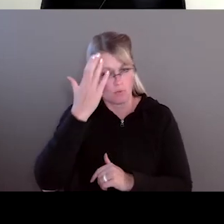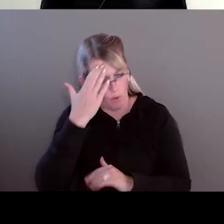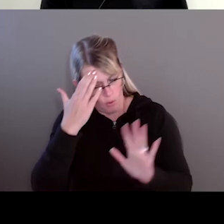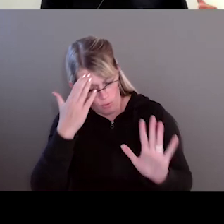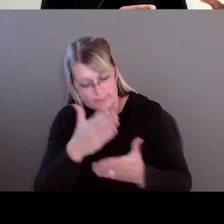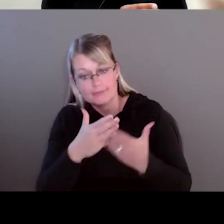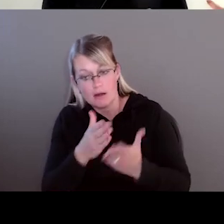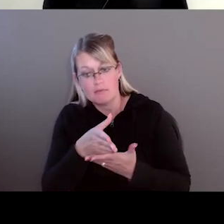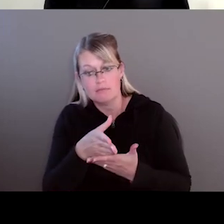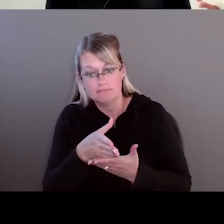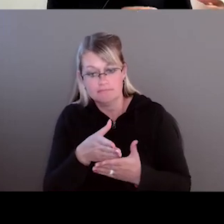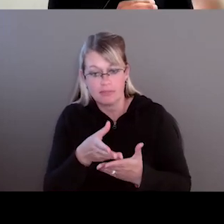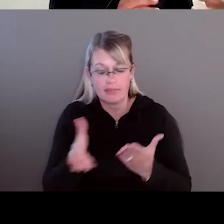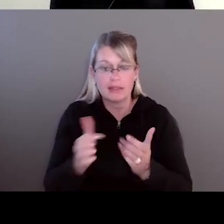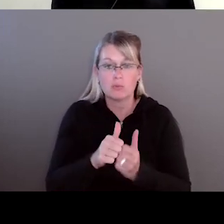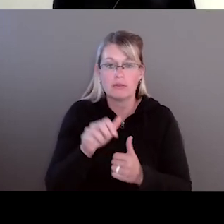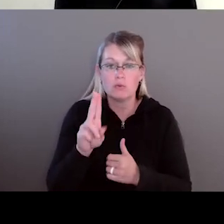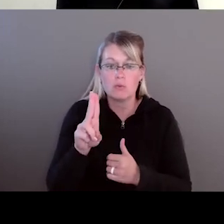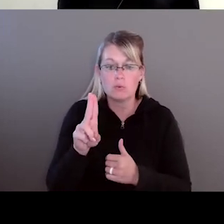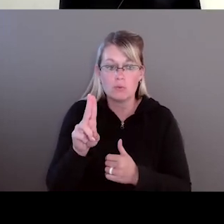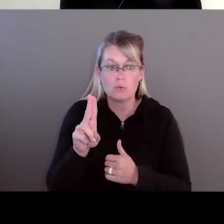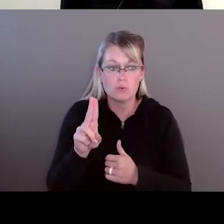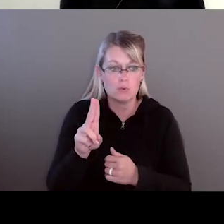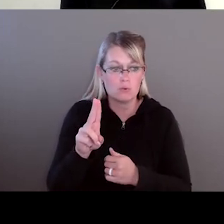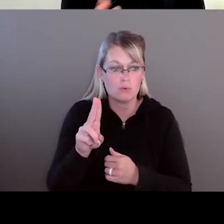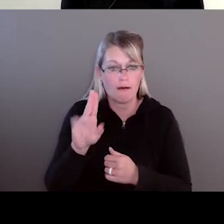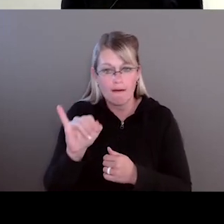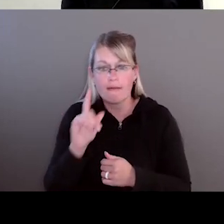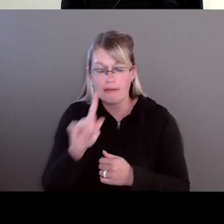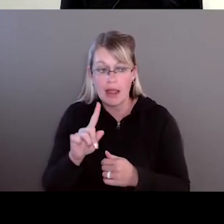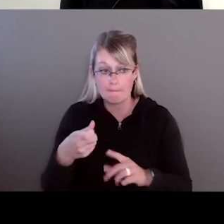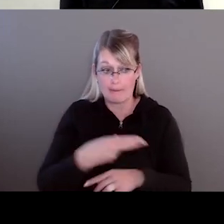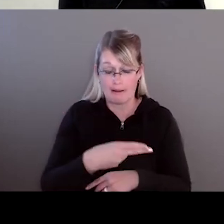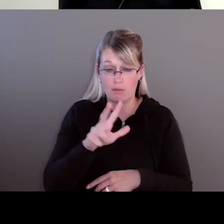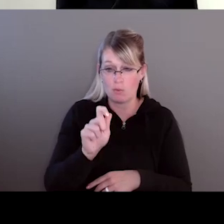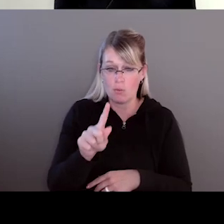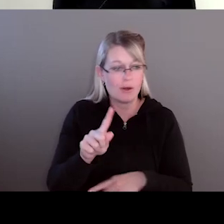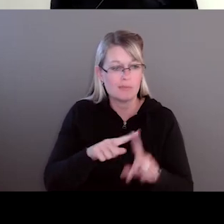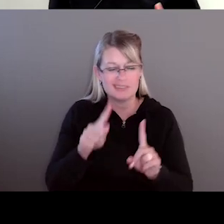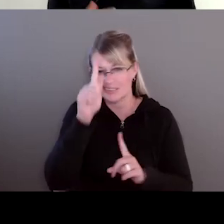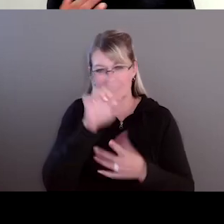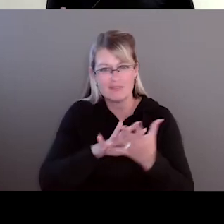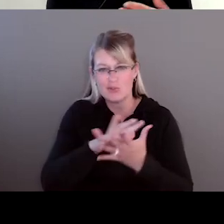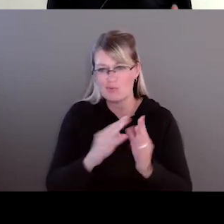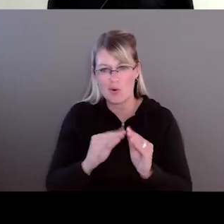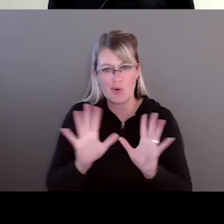aspects of the UI that can be 3. 1 but it adds confusion especially when you are new to the